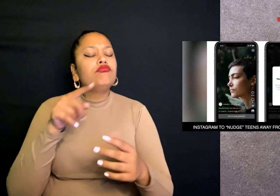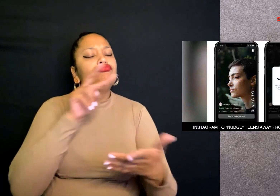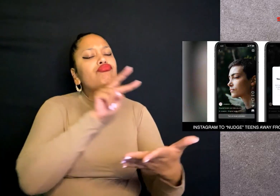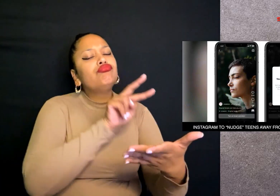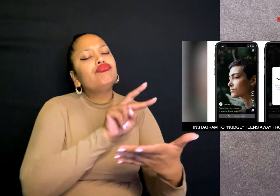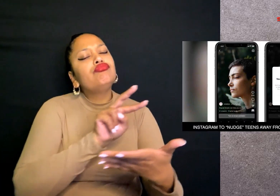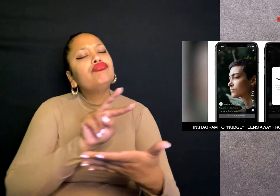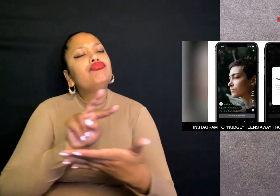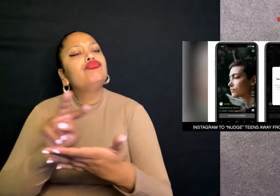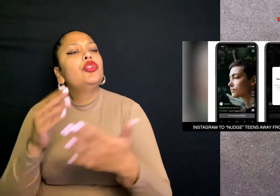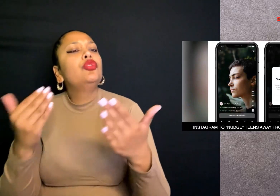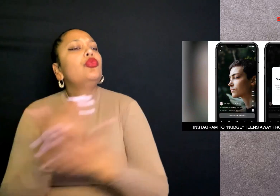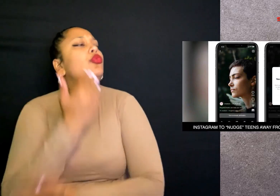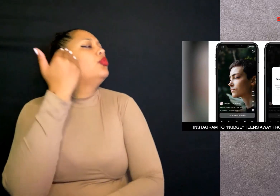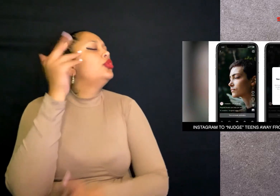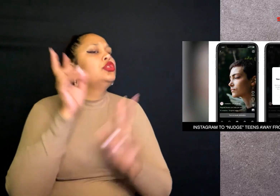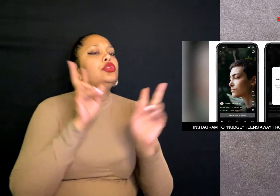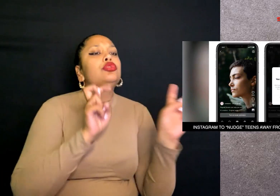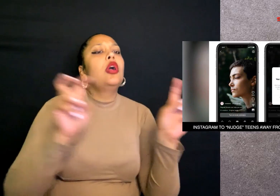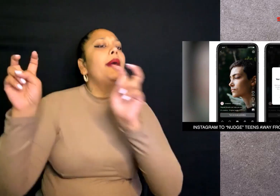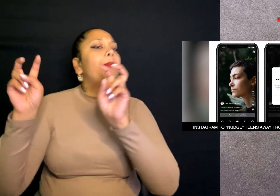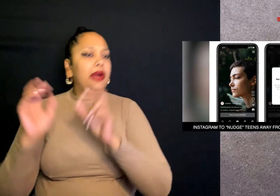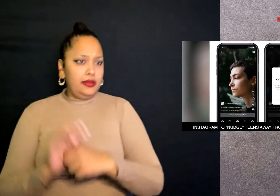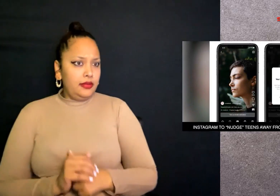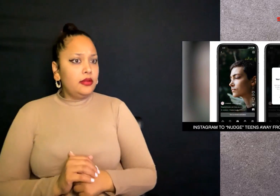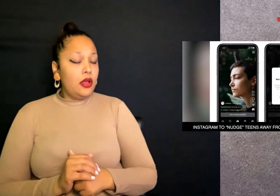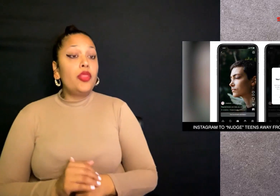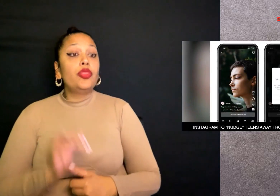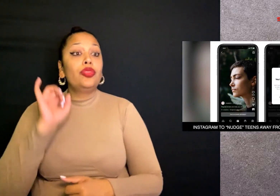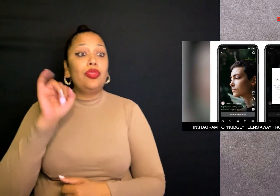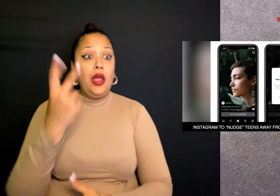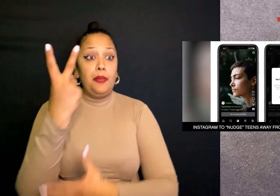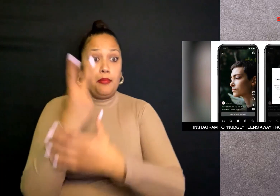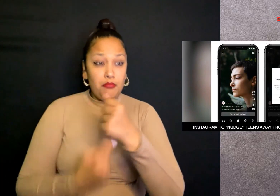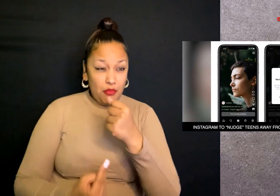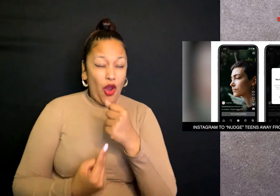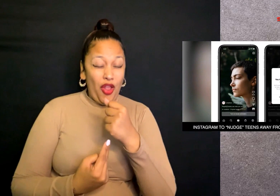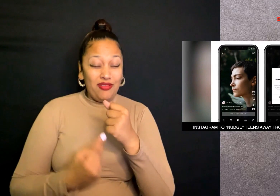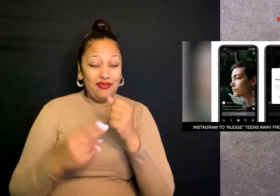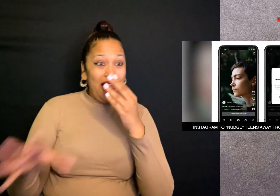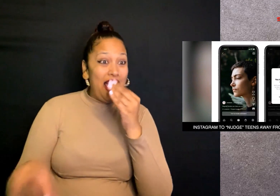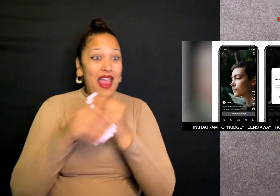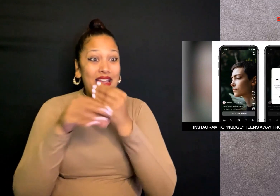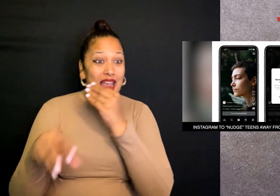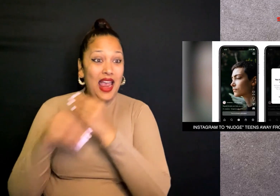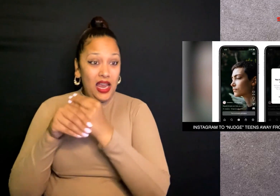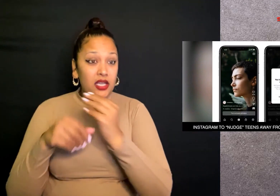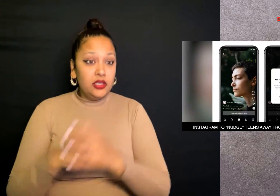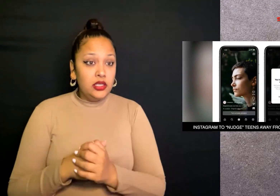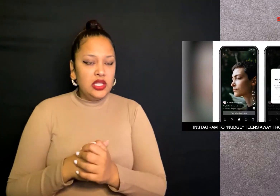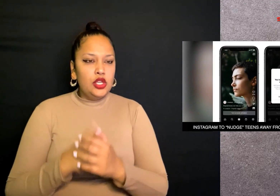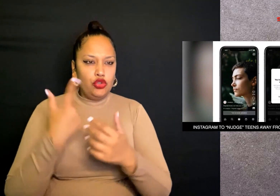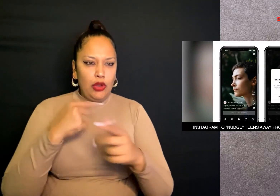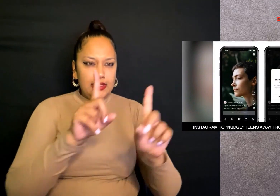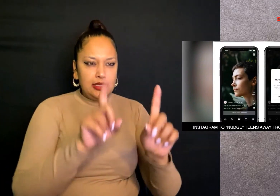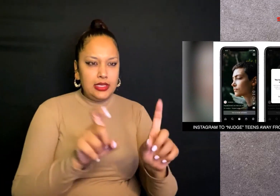harmful content and encourage them to explore new topics both features are currently being